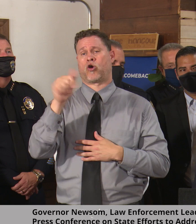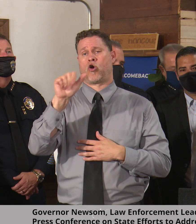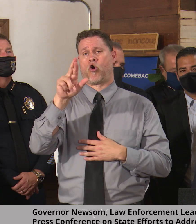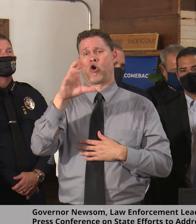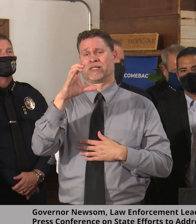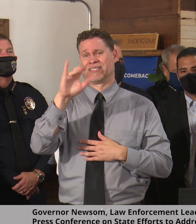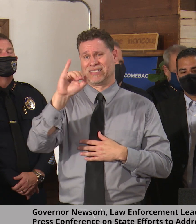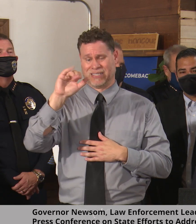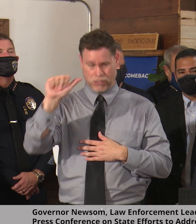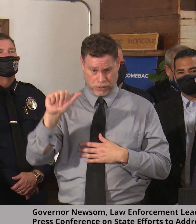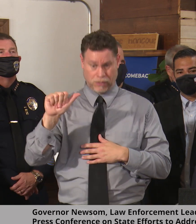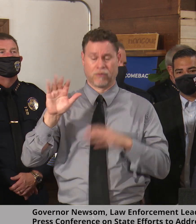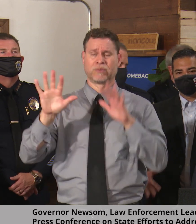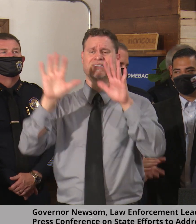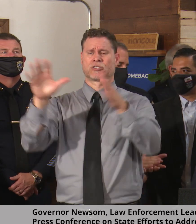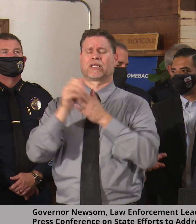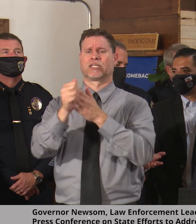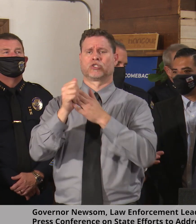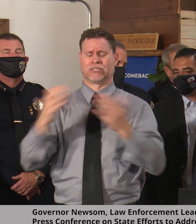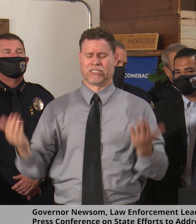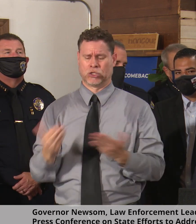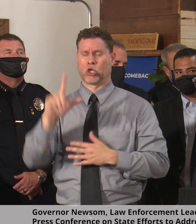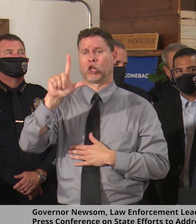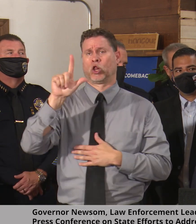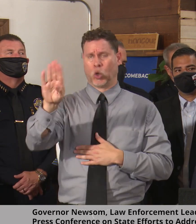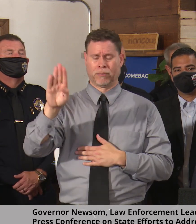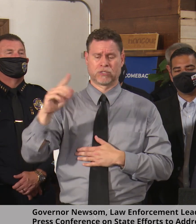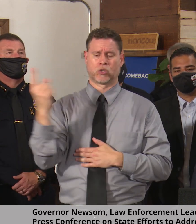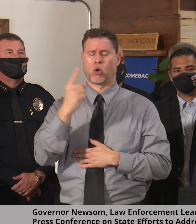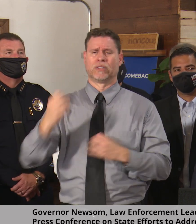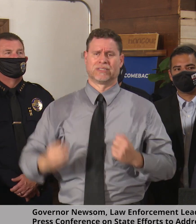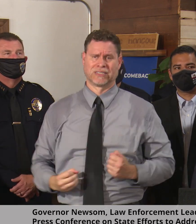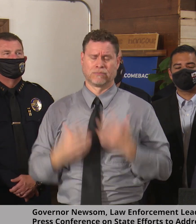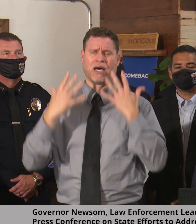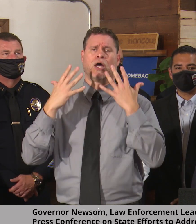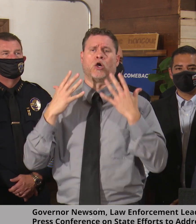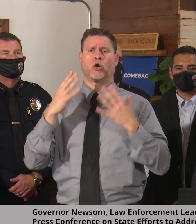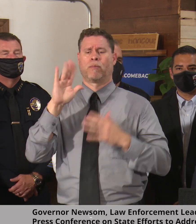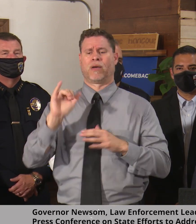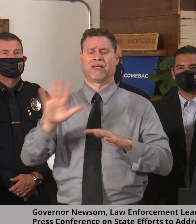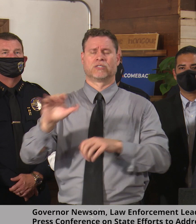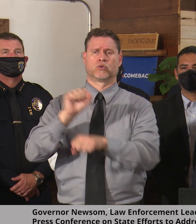particular for his incredible leadership down in Long Beach. Always inspired by the work he's doing